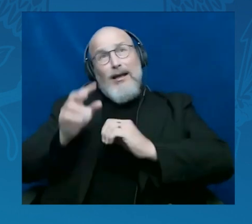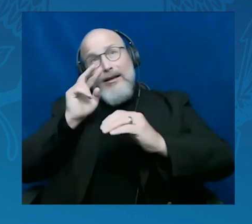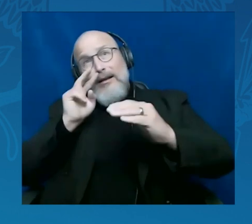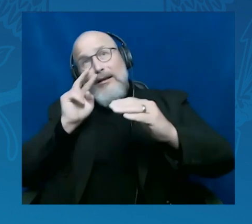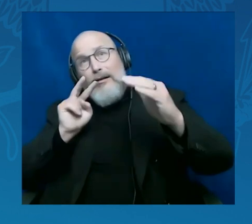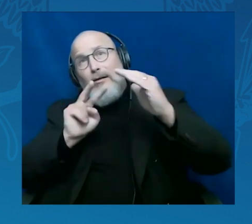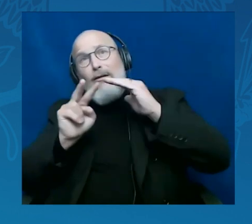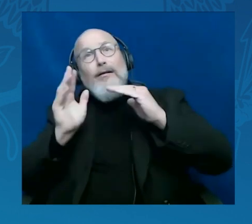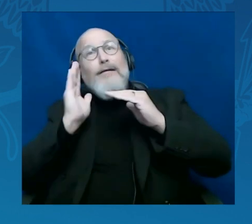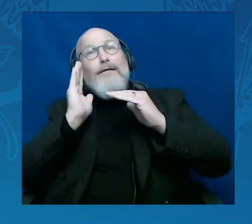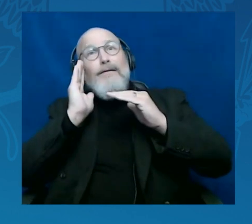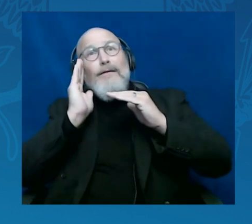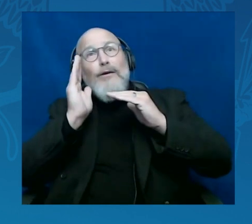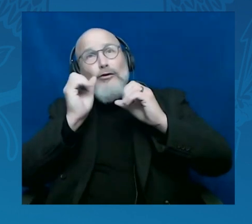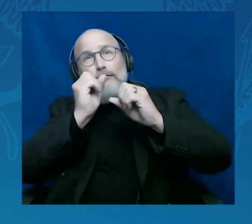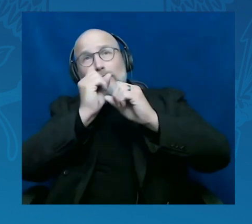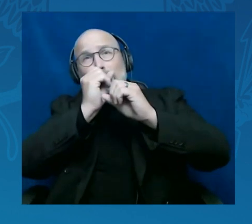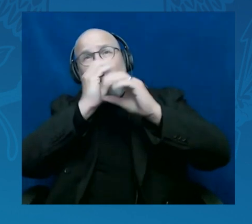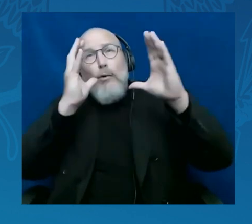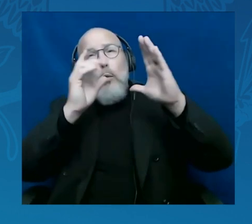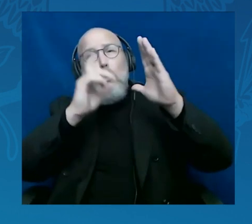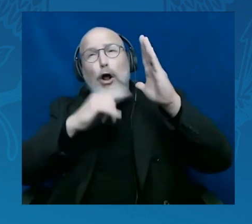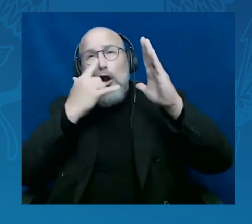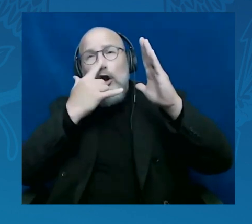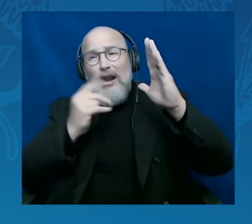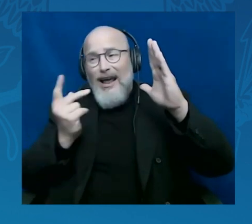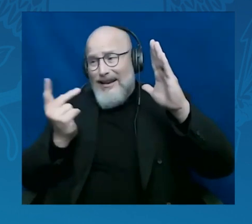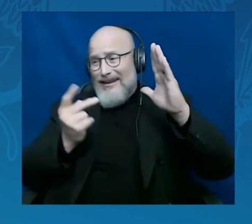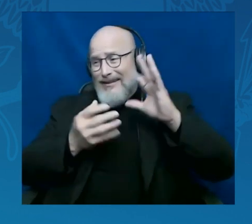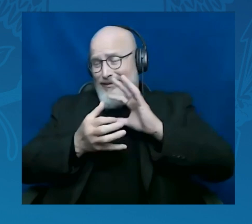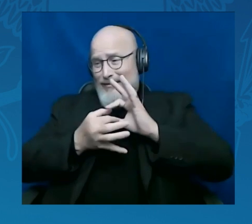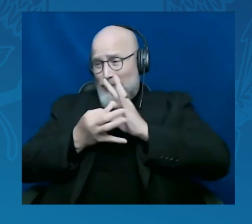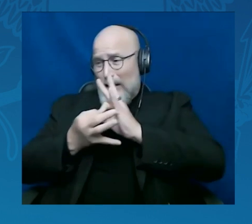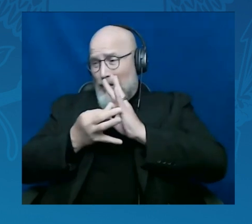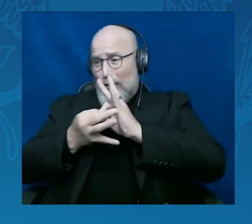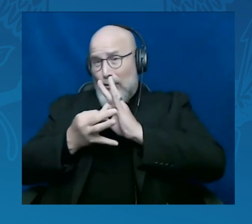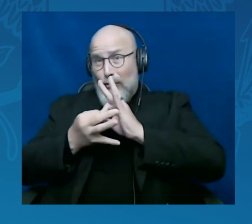As we all know, our nations have extensive people-to-people ties.